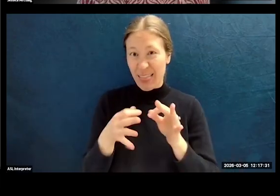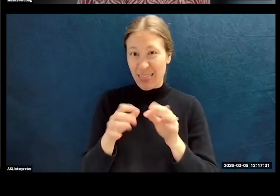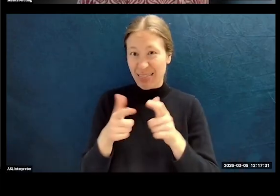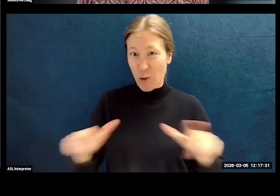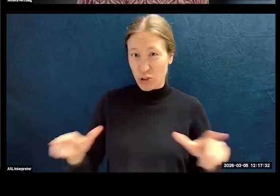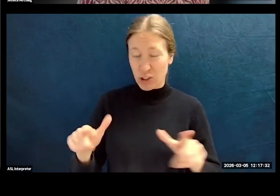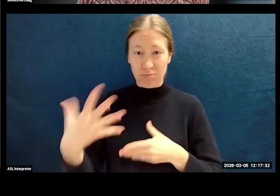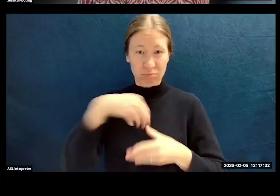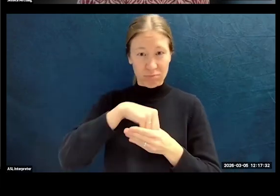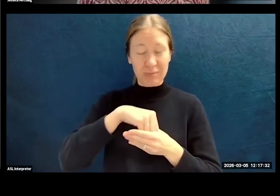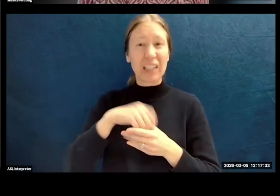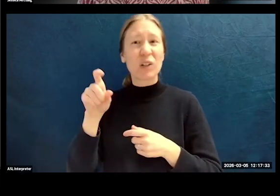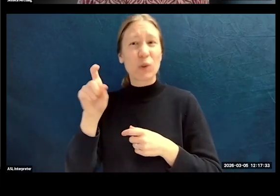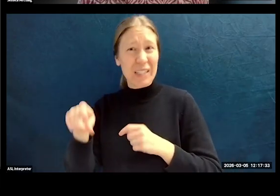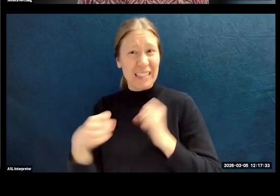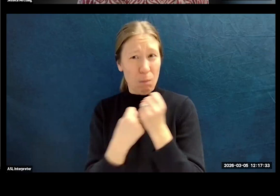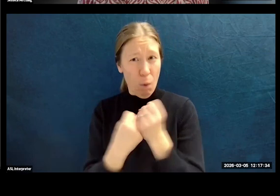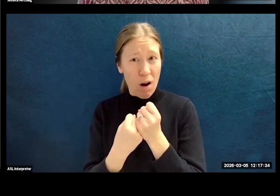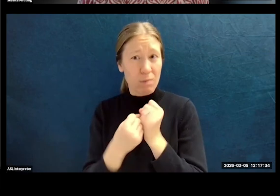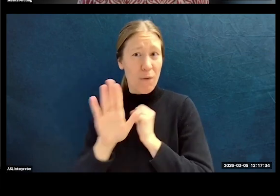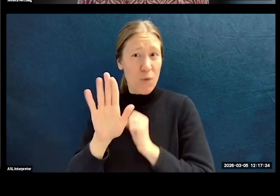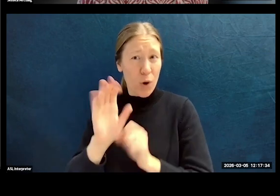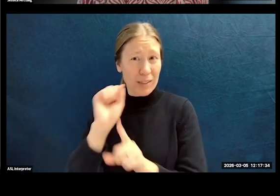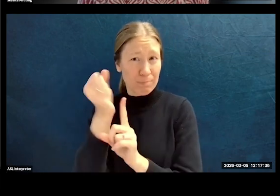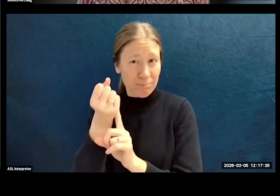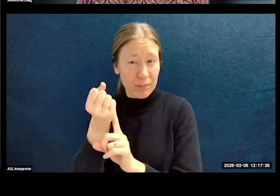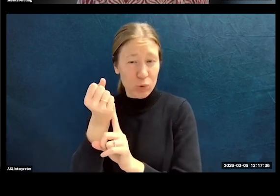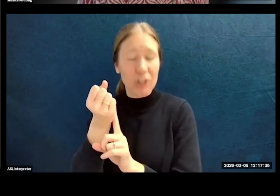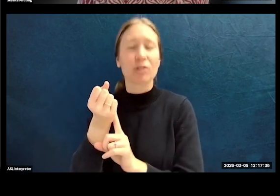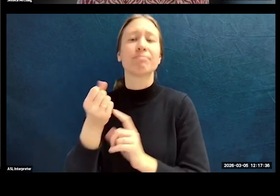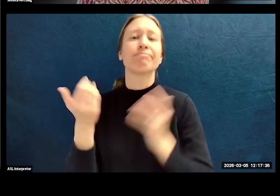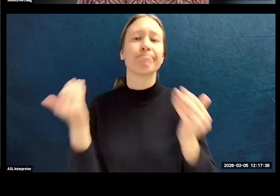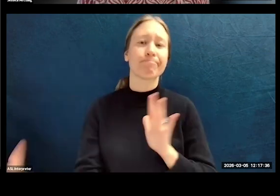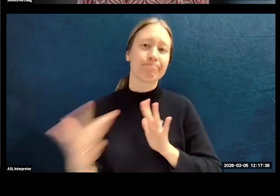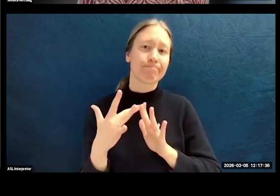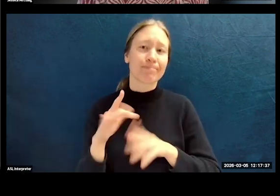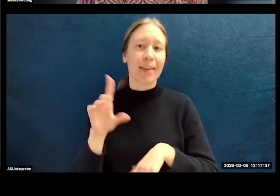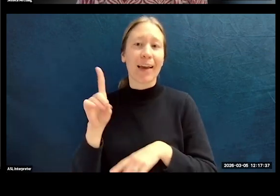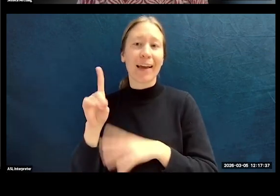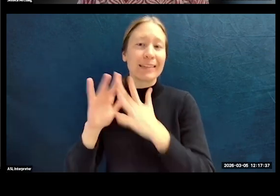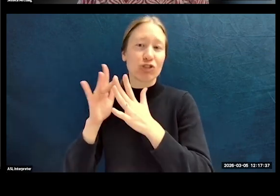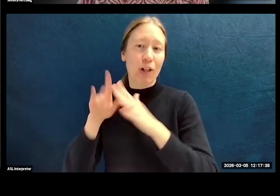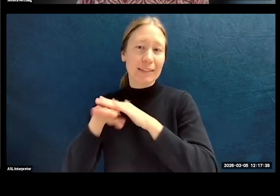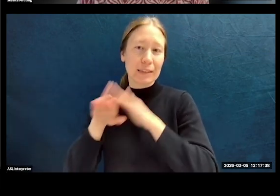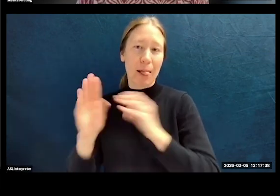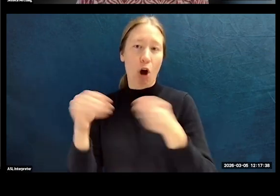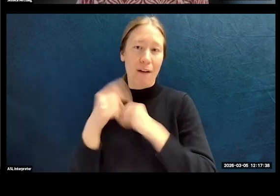I would recommend that you come out to the Digital Accessibility office hours and we can talk through workarounds for multilingual files.